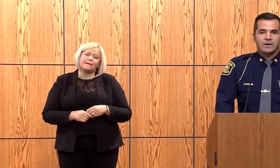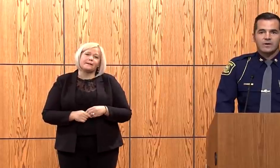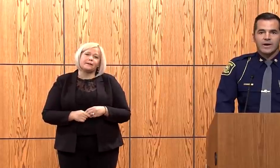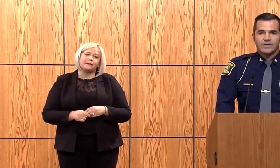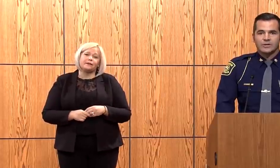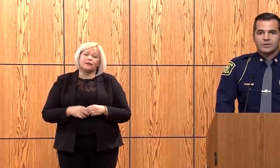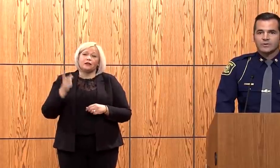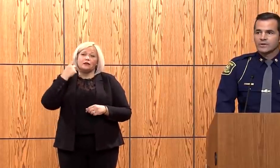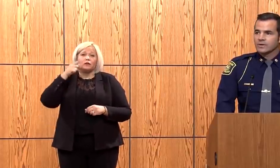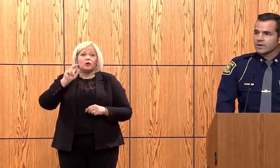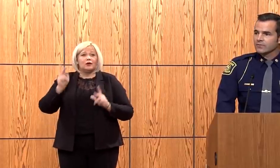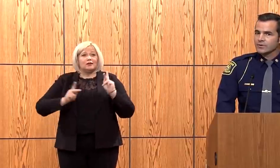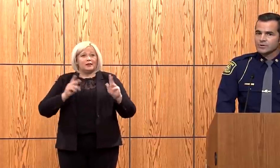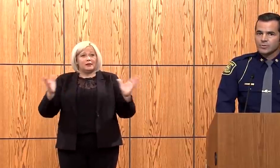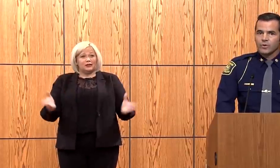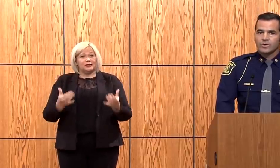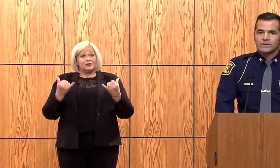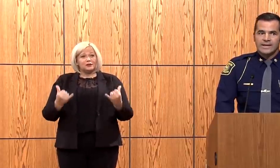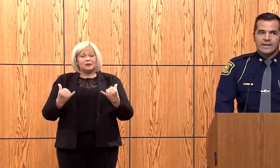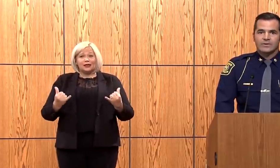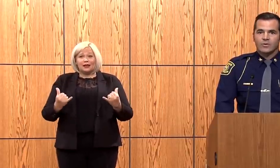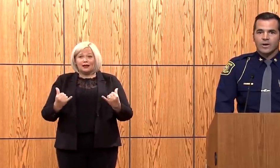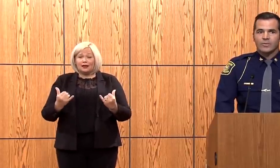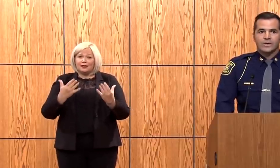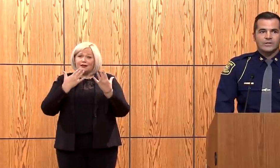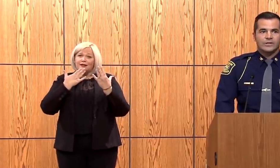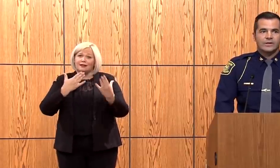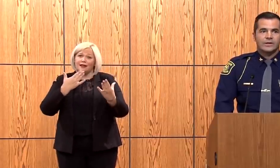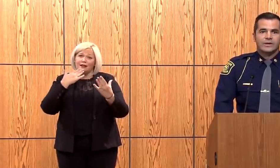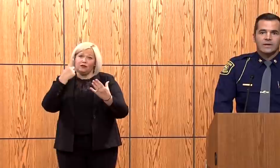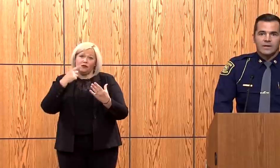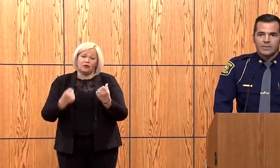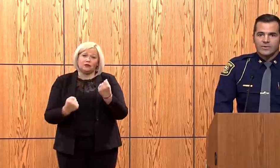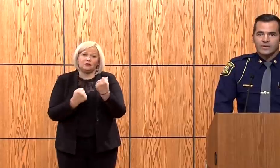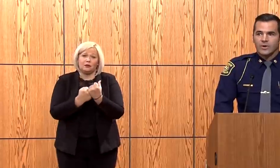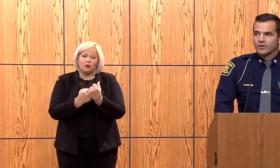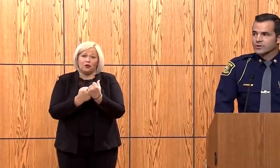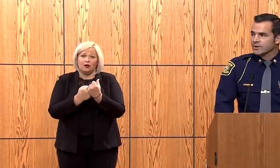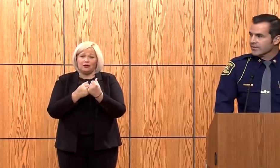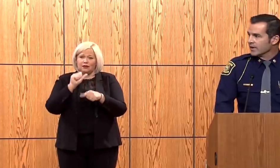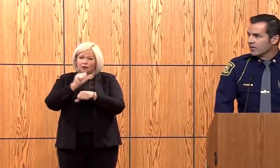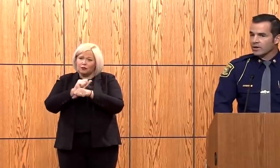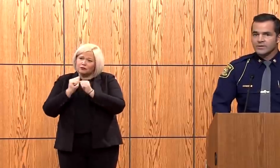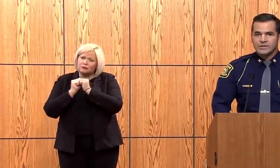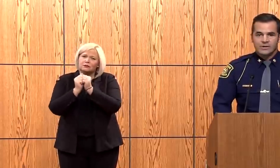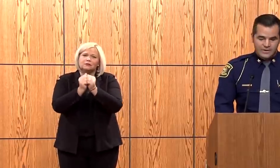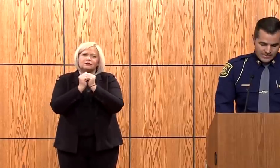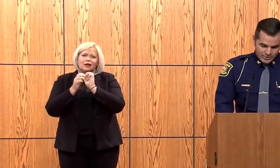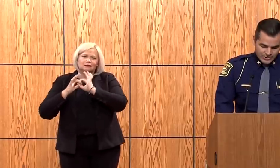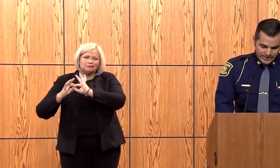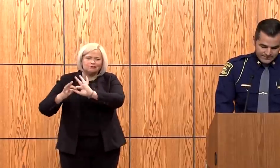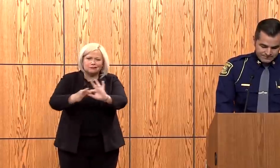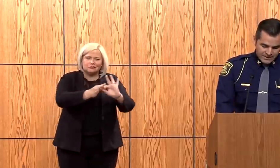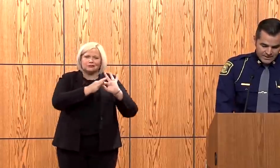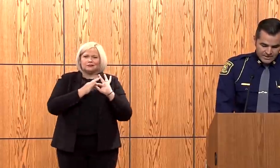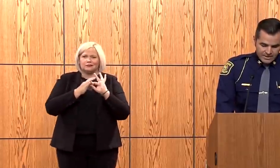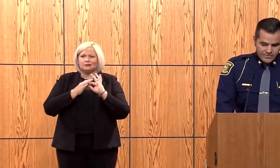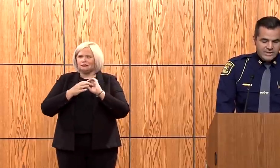SO THANK YOU, JOB WELL DONE. TO THE PARTNERS HERE TODAY, NOW, TO THE PARTNERS HERE TODAY, NOW, I WANT TO EXPRESS OUR GRATITUDE I WANT TO EXPRESS OUR GRATITUDE FOR THE SUPPORT AND THE FOR THE SUPPORT AND THE COOPERATION.